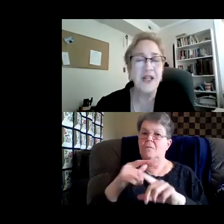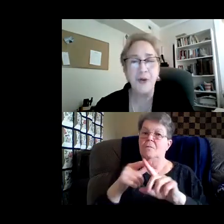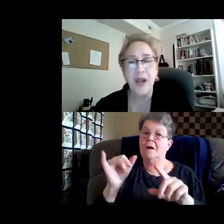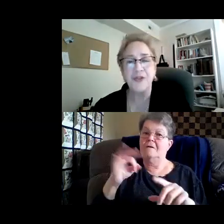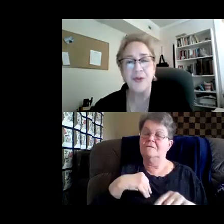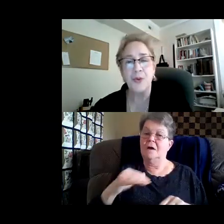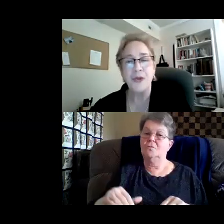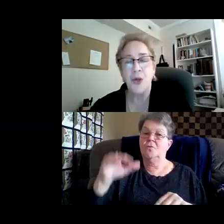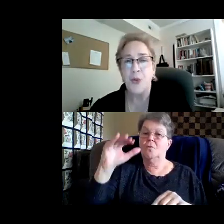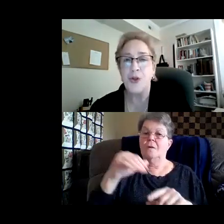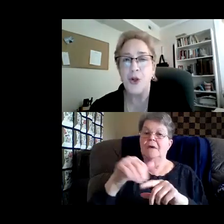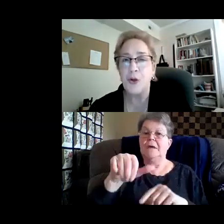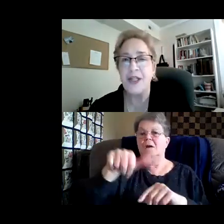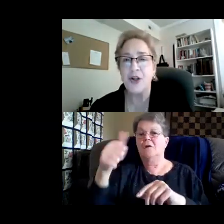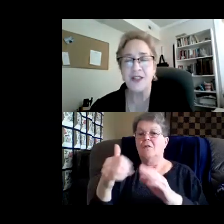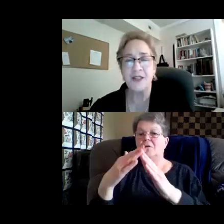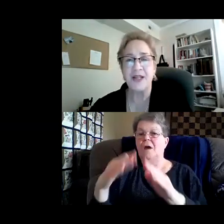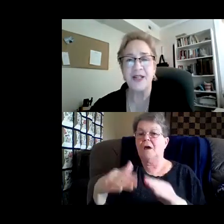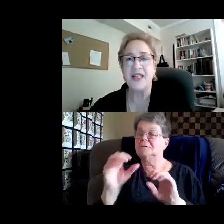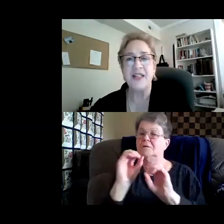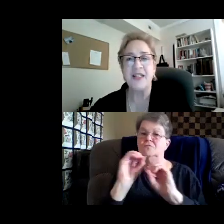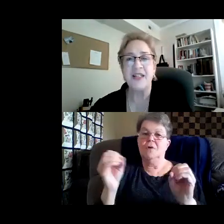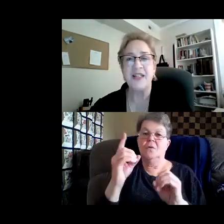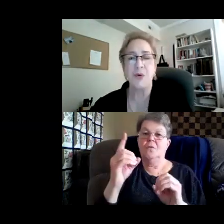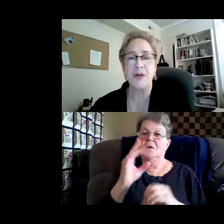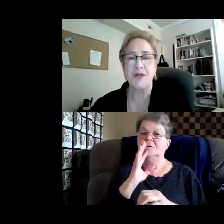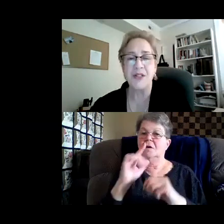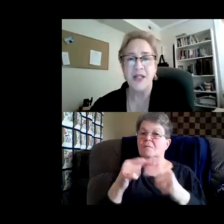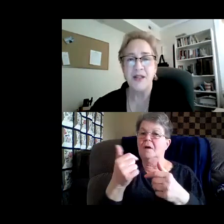But if I grew up in another household where nobody talked about anything that was important,